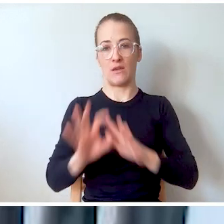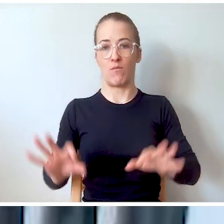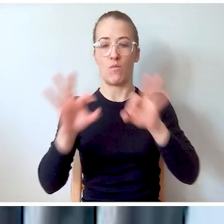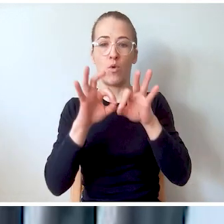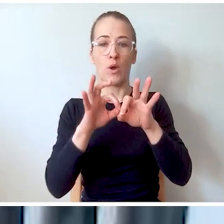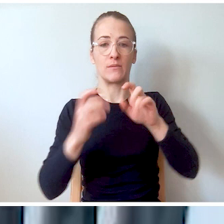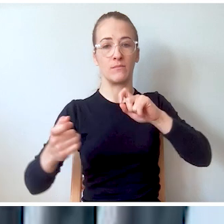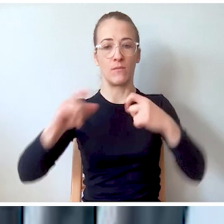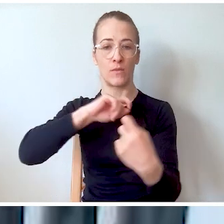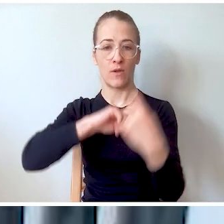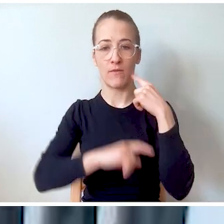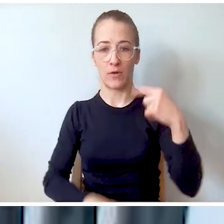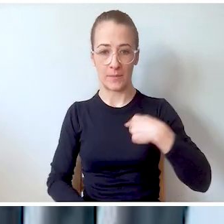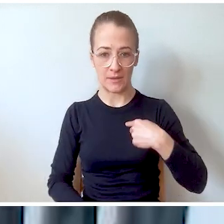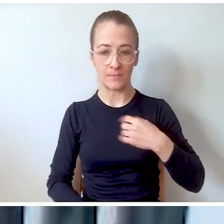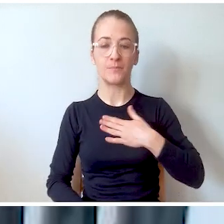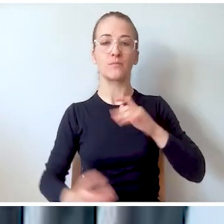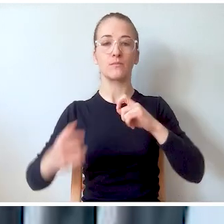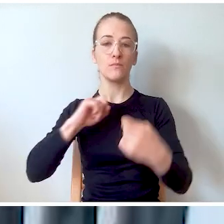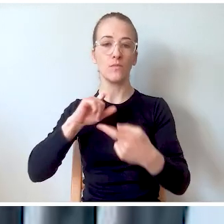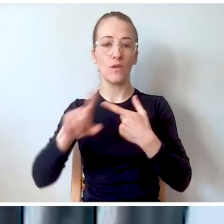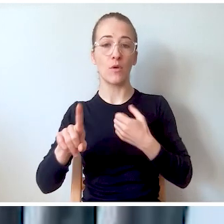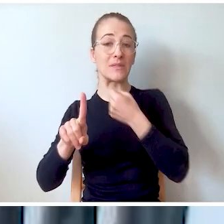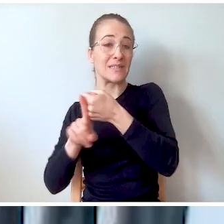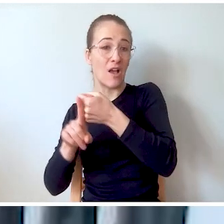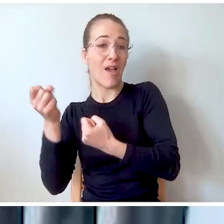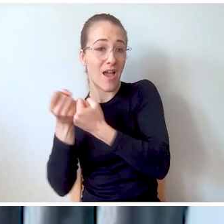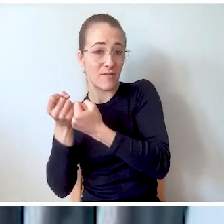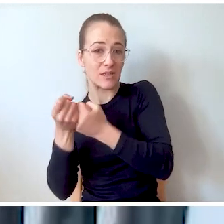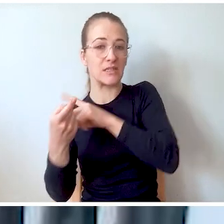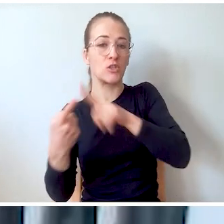was my transition from self-advocacy to disability advocacy.